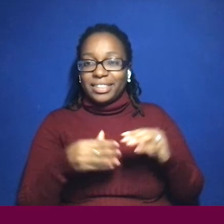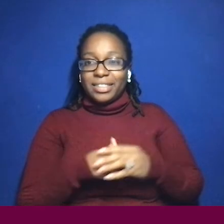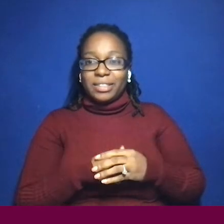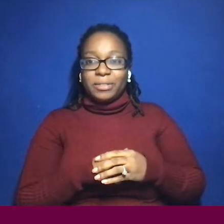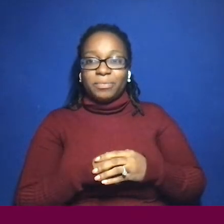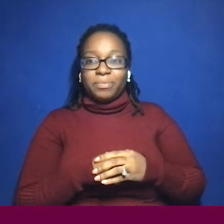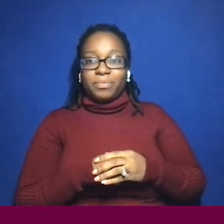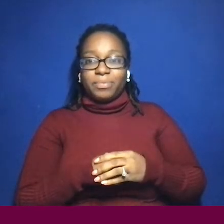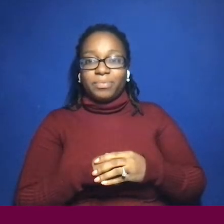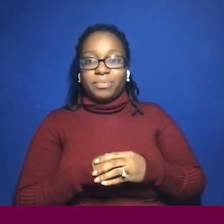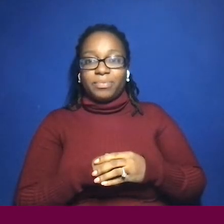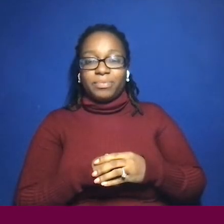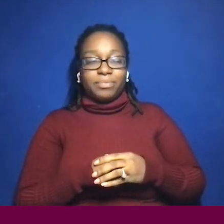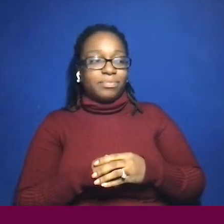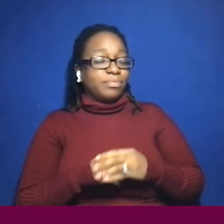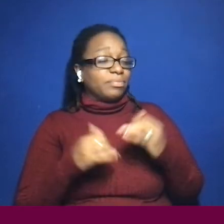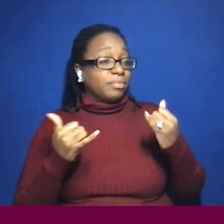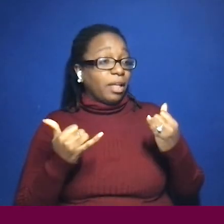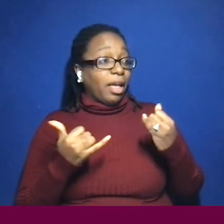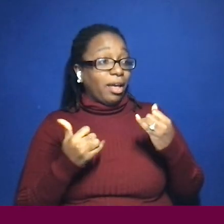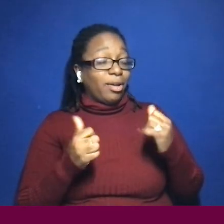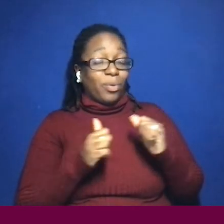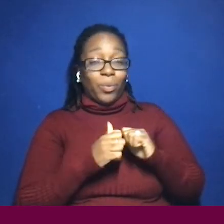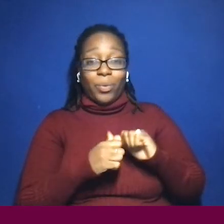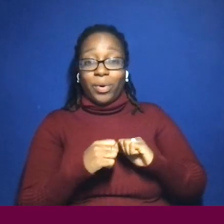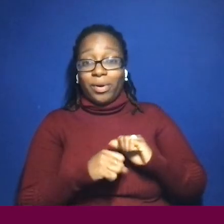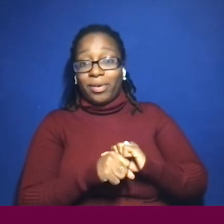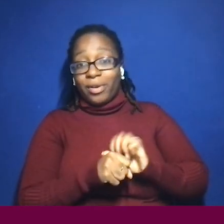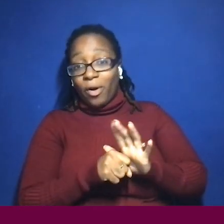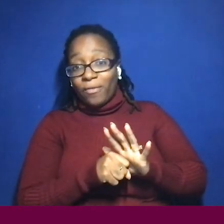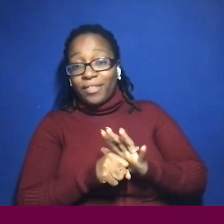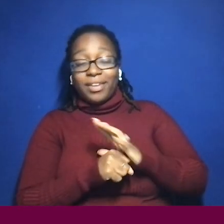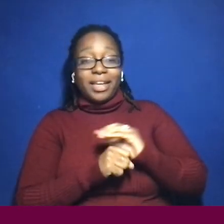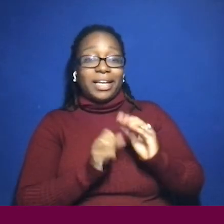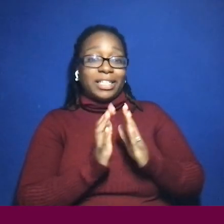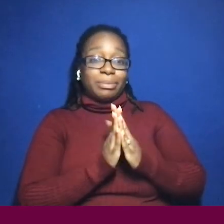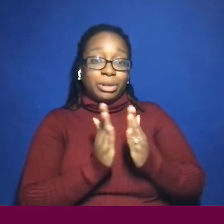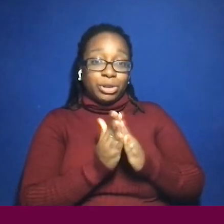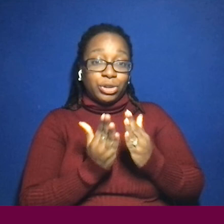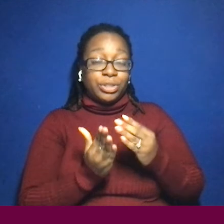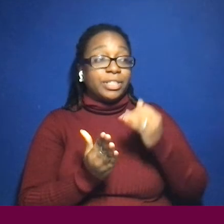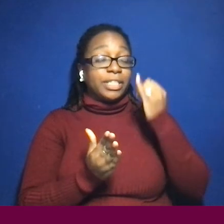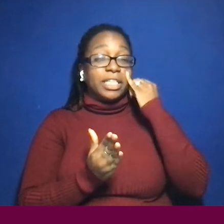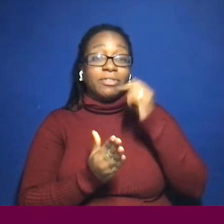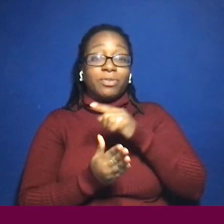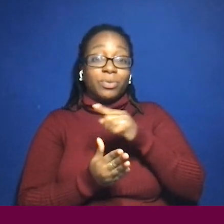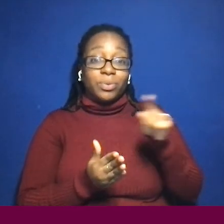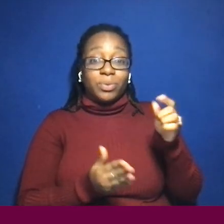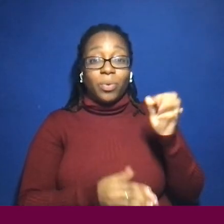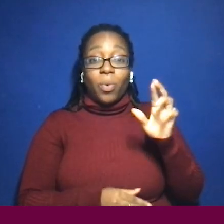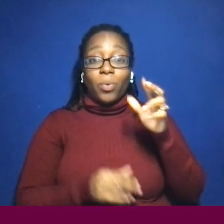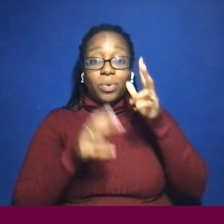Well, in particular with COVID now with the book, if you or the listeners have examples